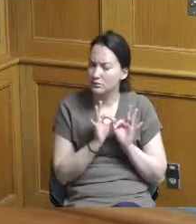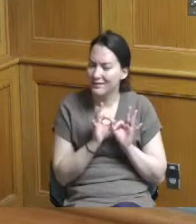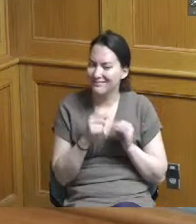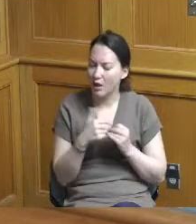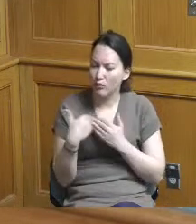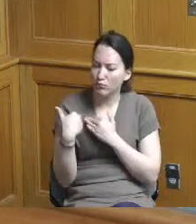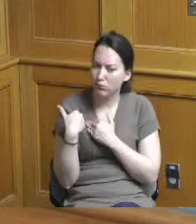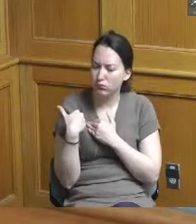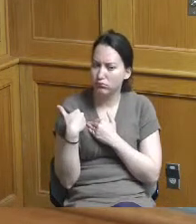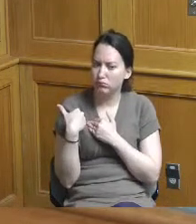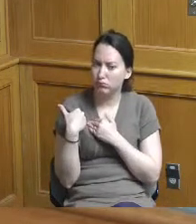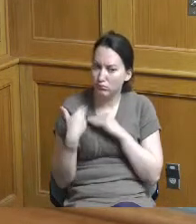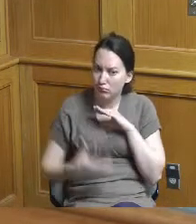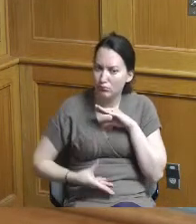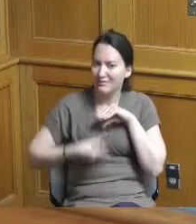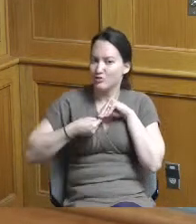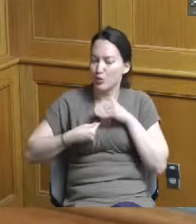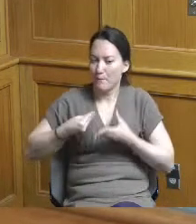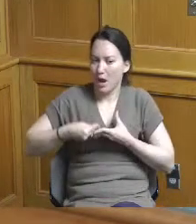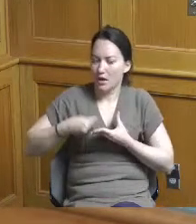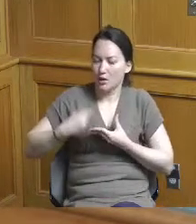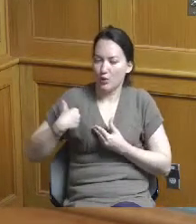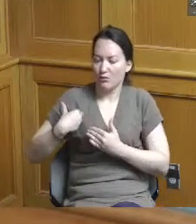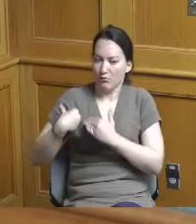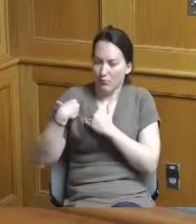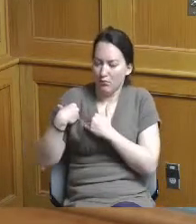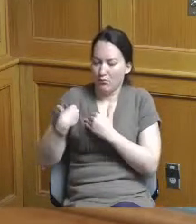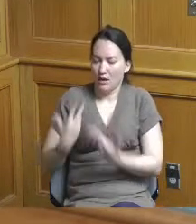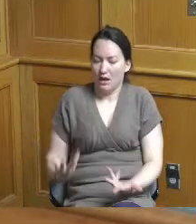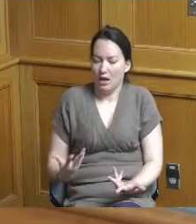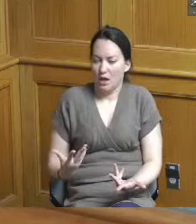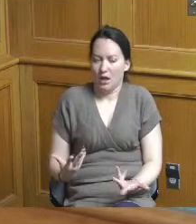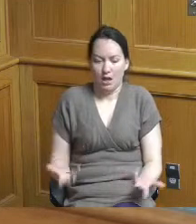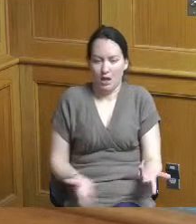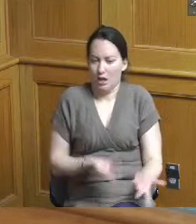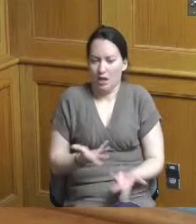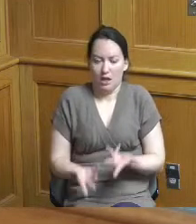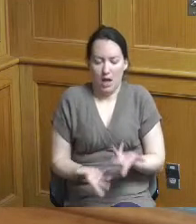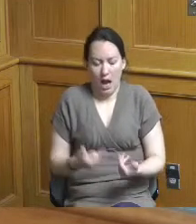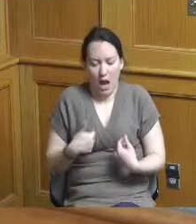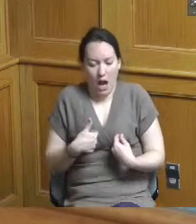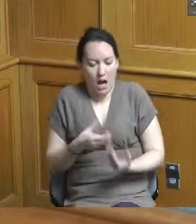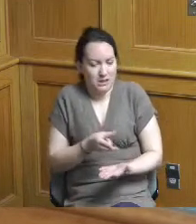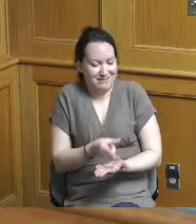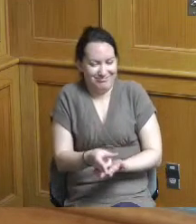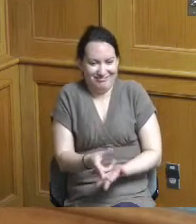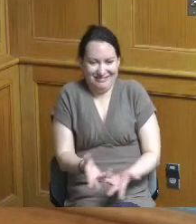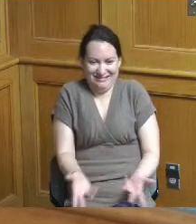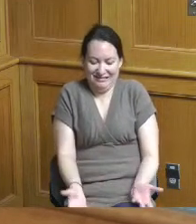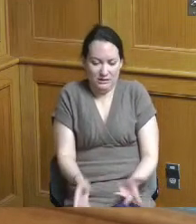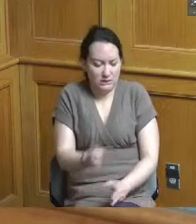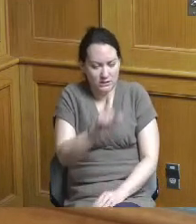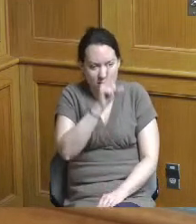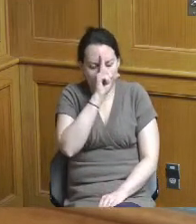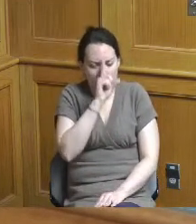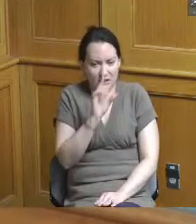some additional dollars that I don't know if to be honest I don't think we're at that point yet